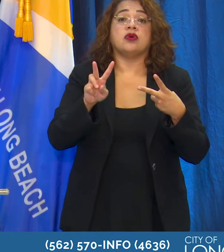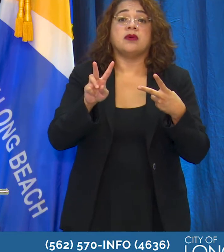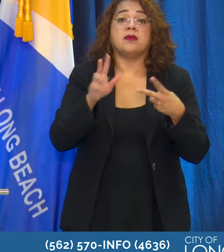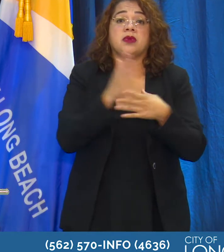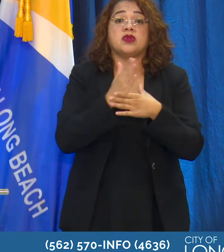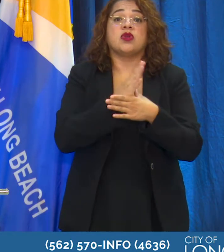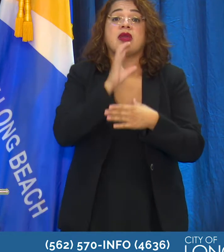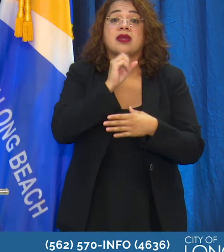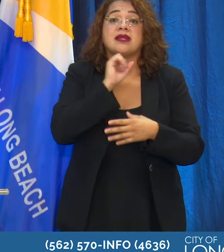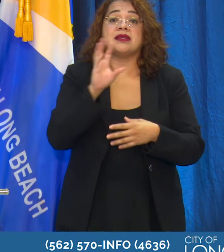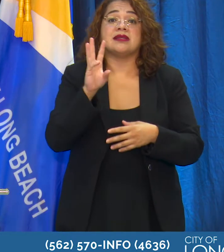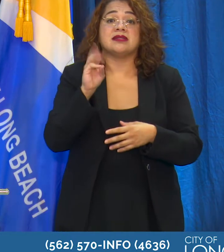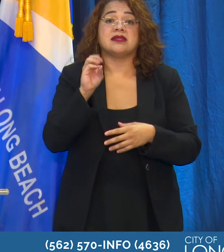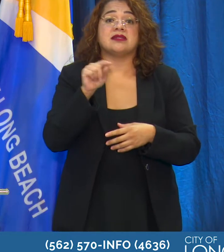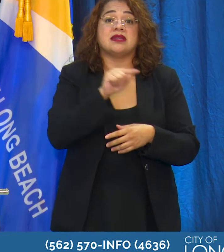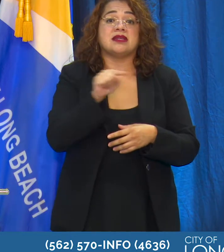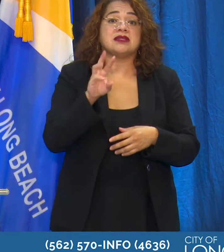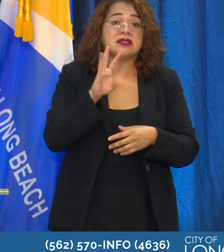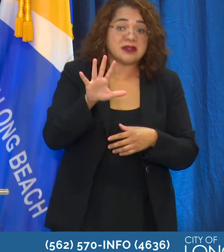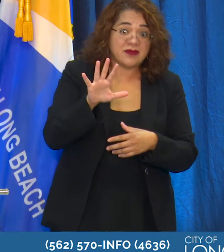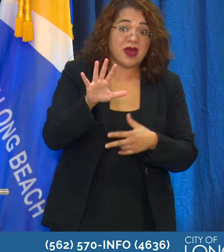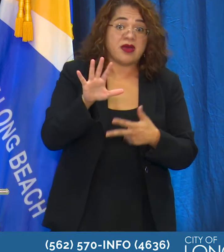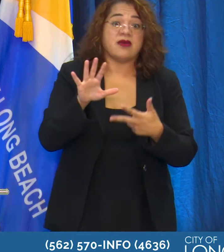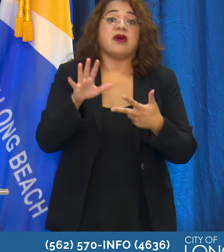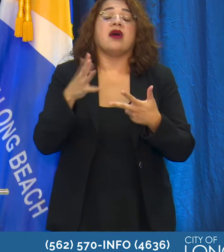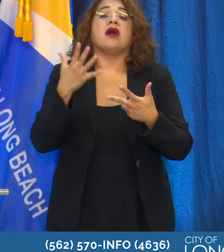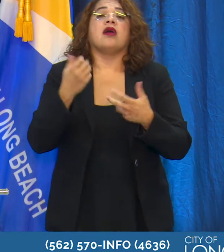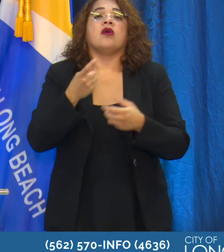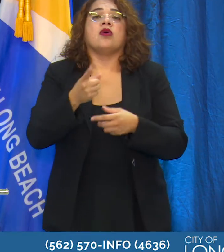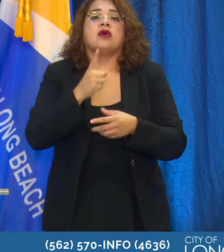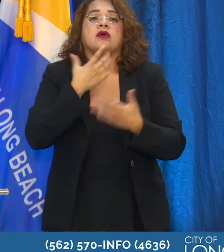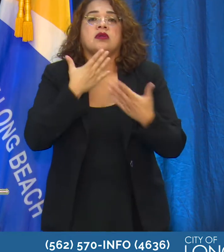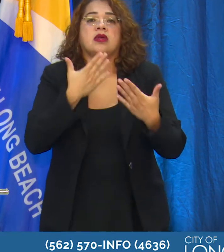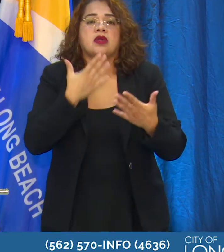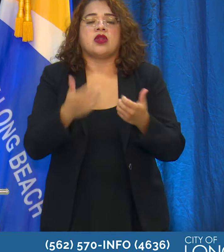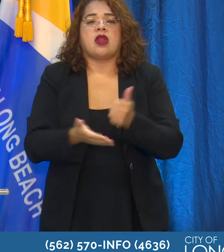Our case numbers continue to stabilize and I want to thank all of you for doing your part to help us to this point.